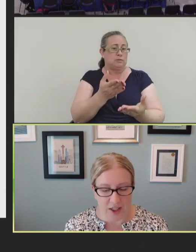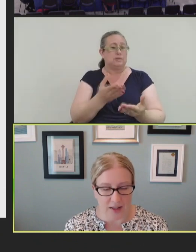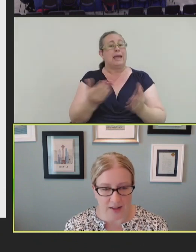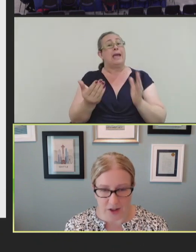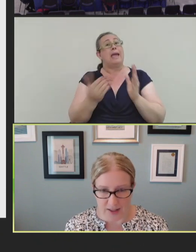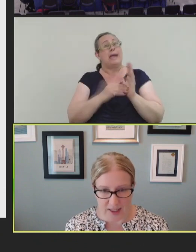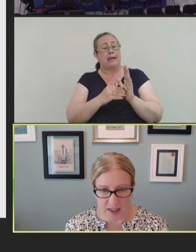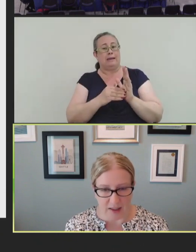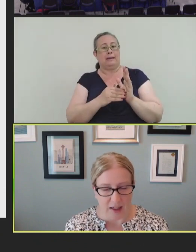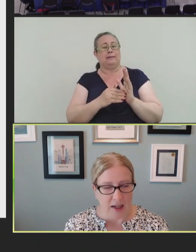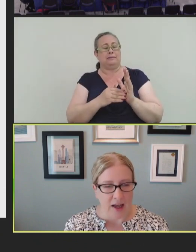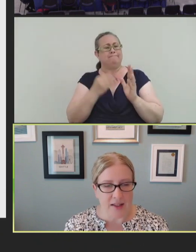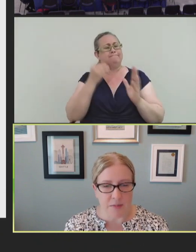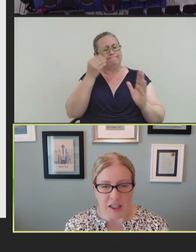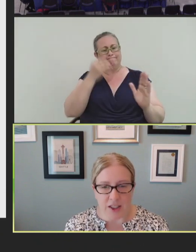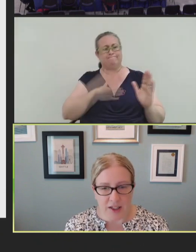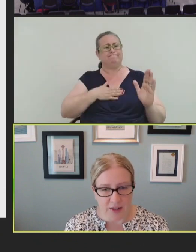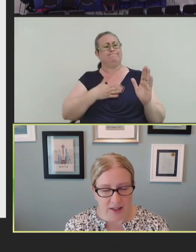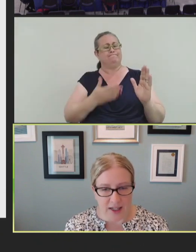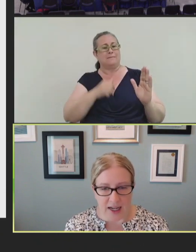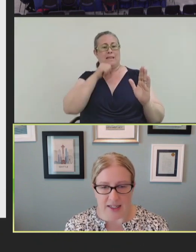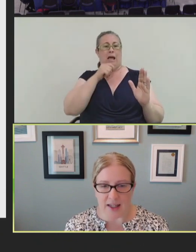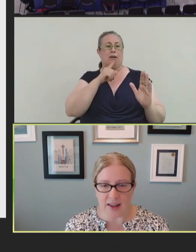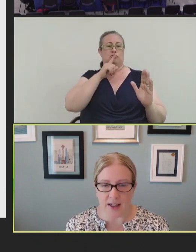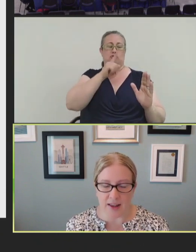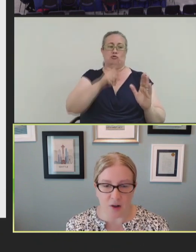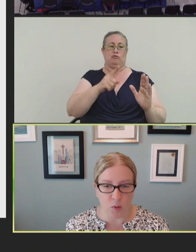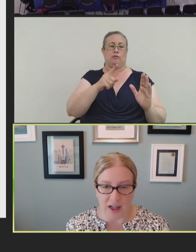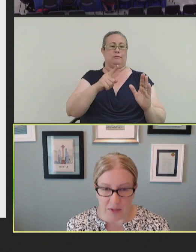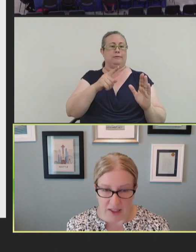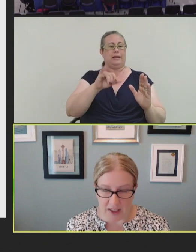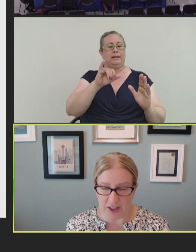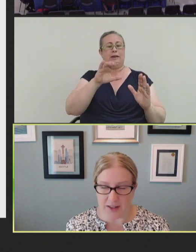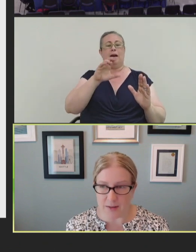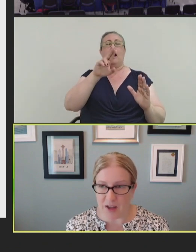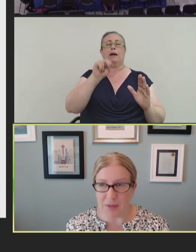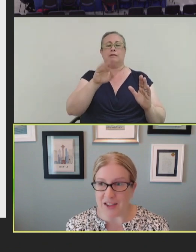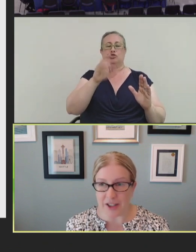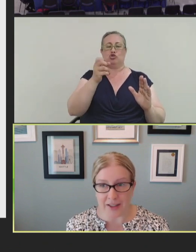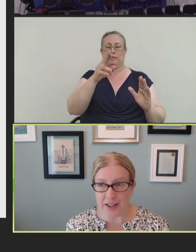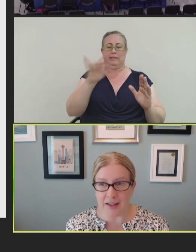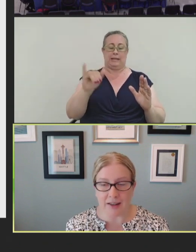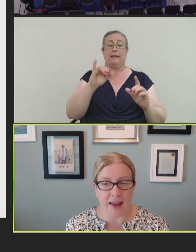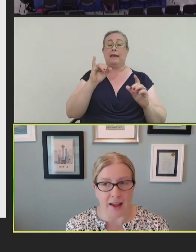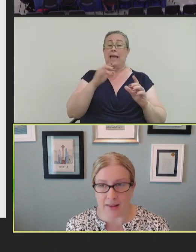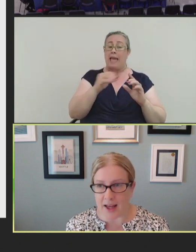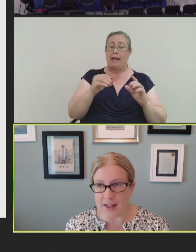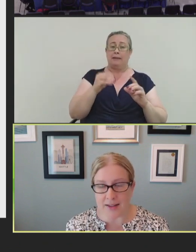uncertainty. Especially if there's an idea that recommendations may be changing, that needs to